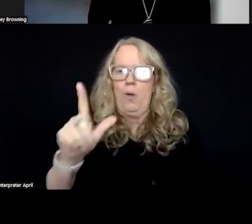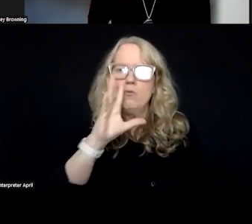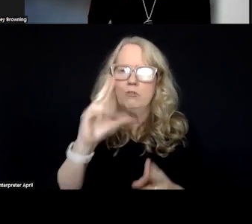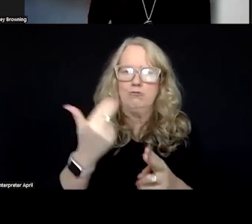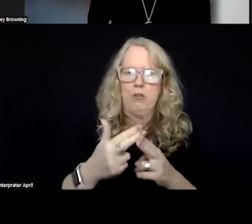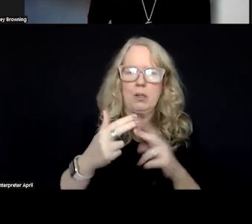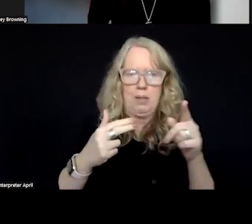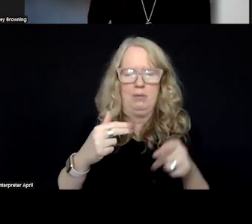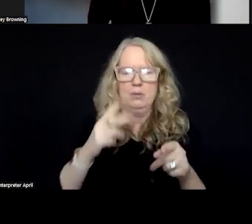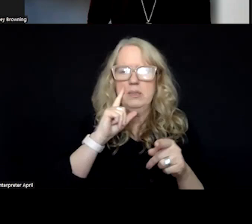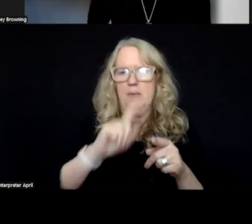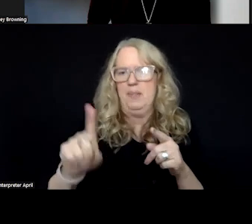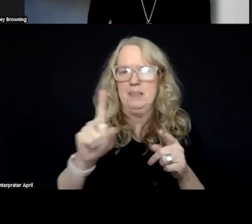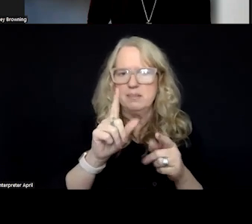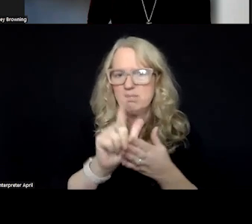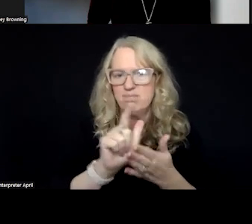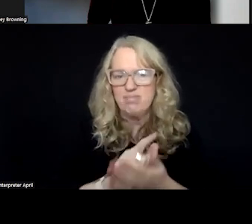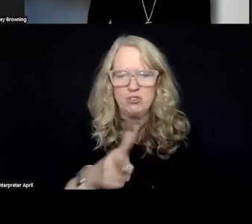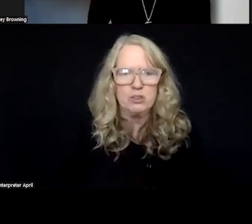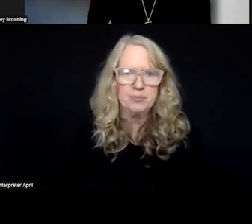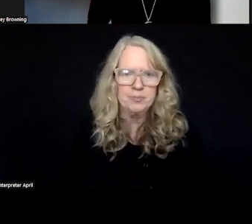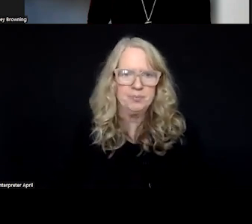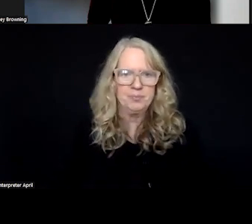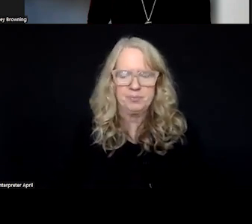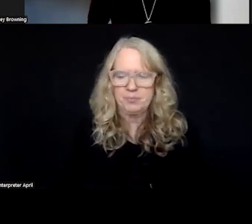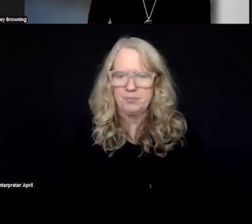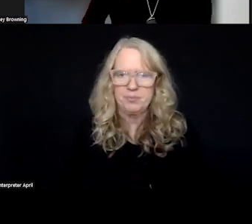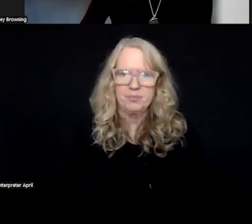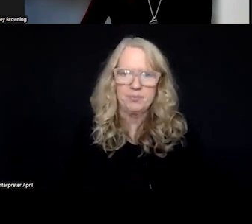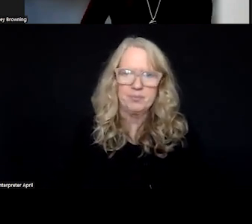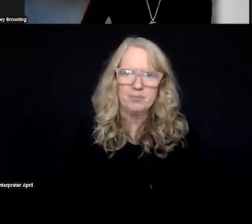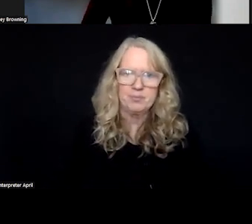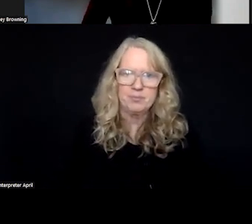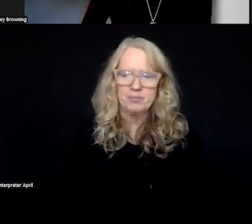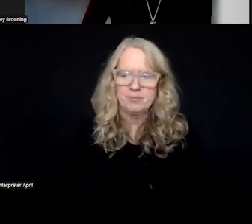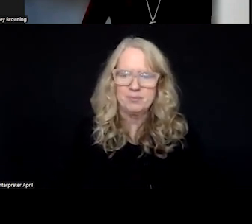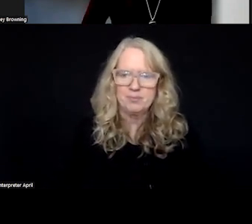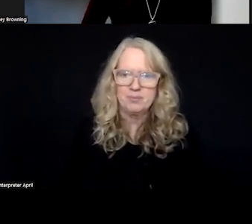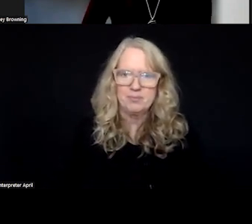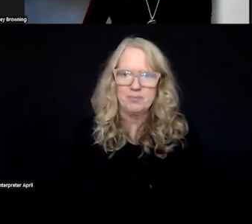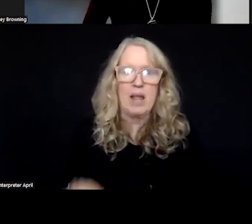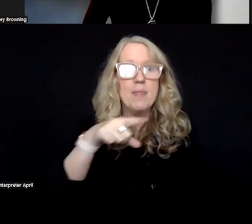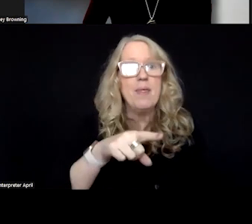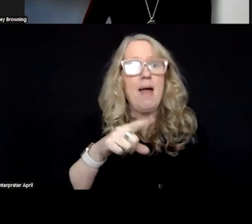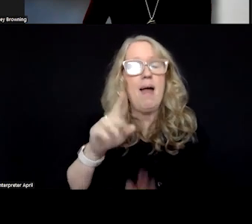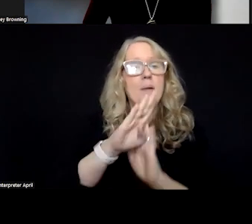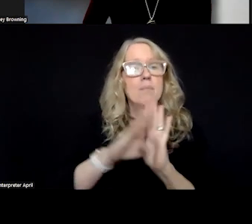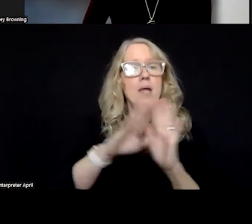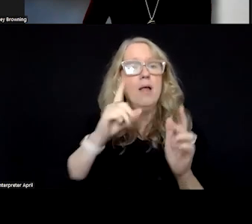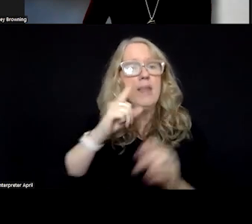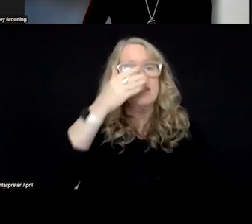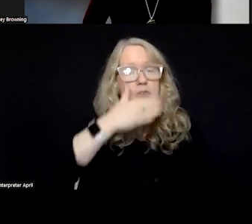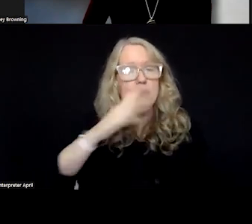THE BILL FROM FRONT OF YOU IS PROVIDING PROTECTIONS AND TOOLS